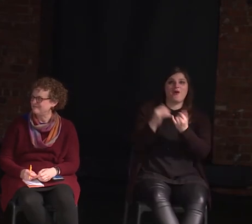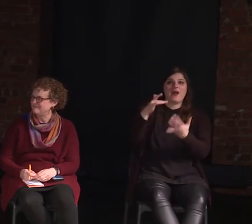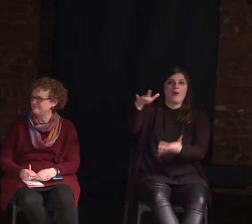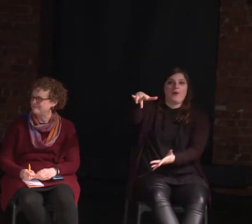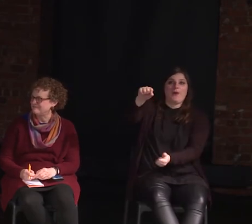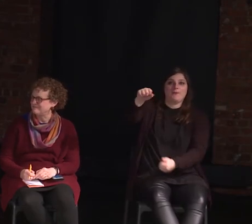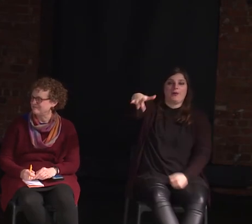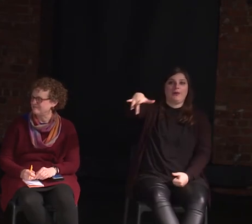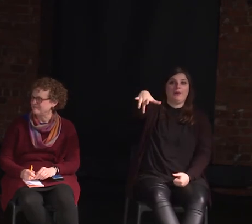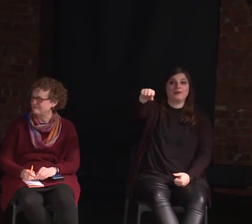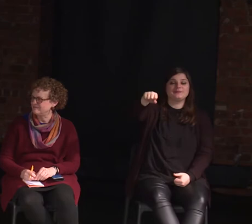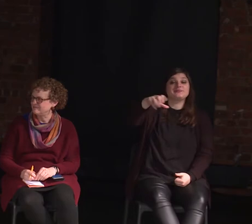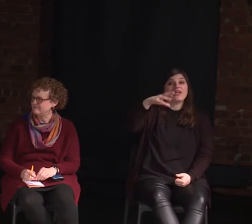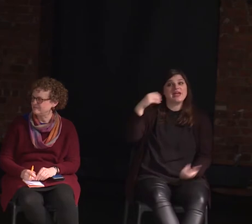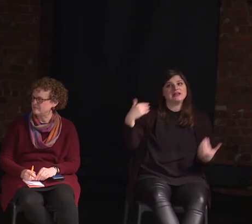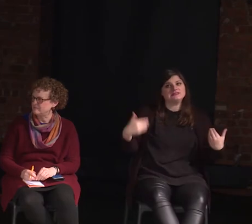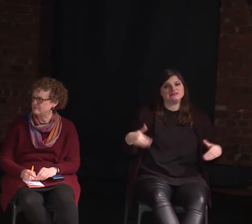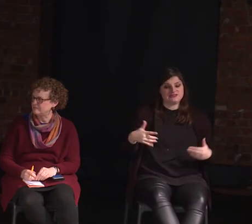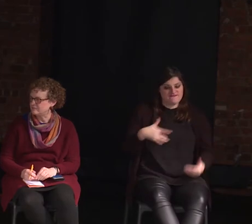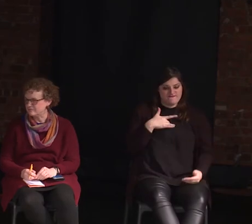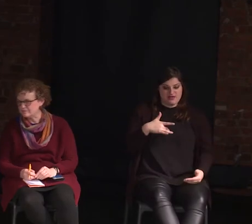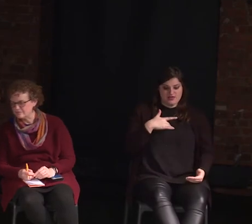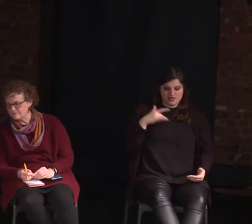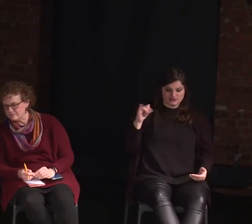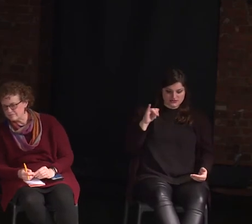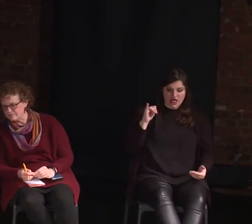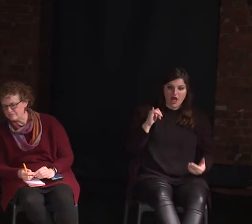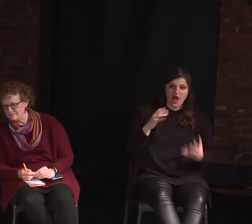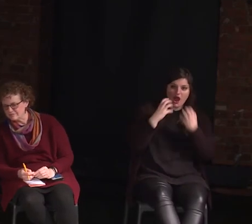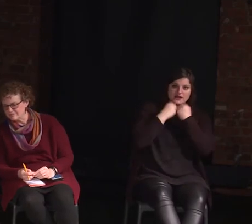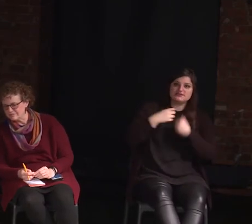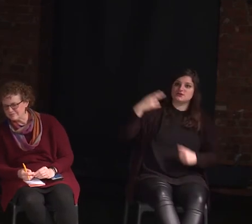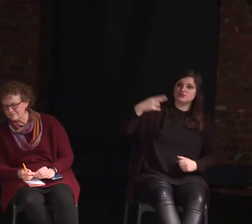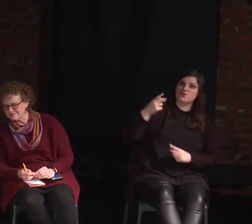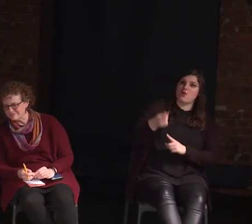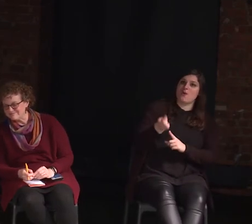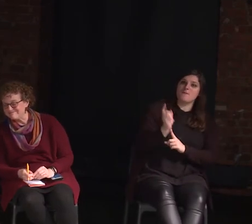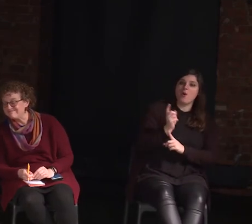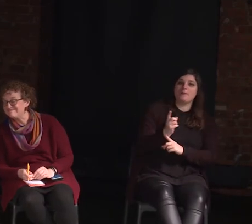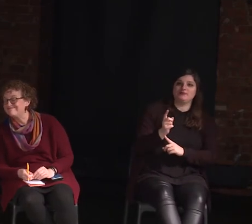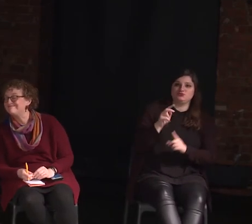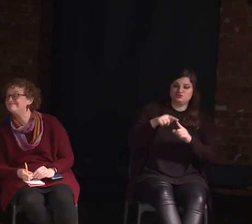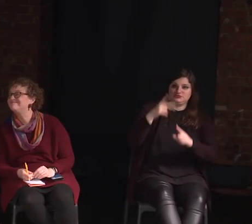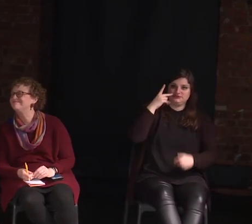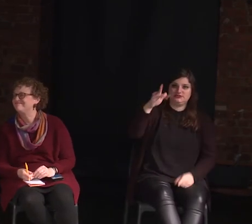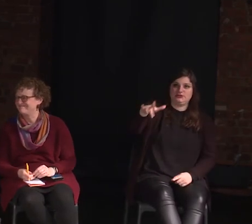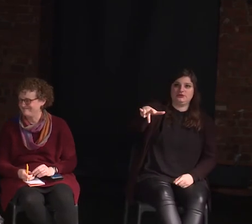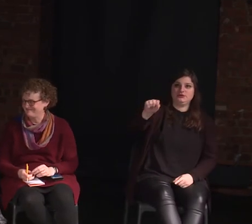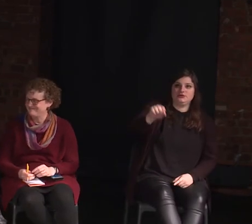In New York, the idea is to say, "What is missing from our public squares, from our